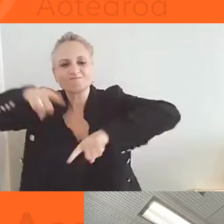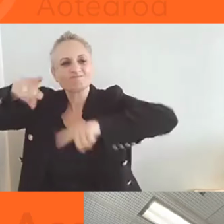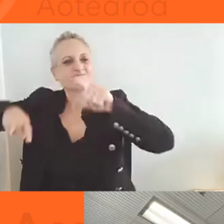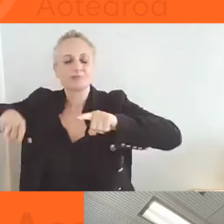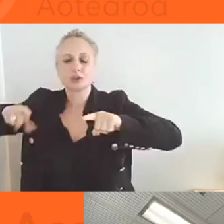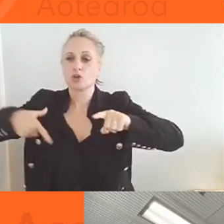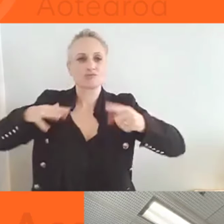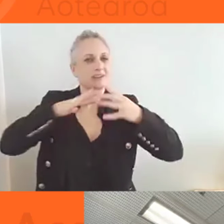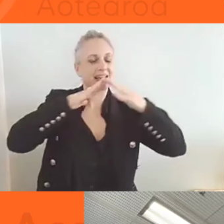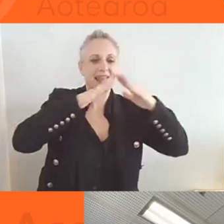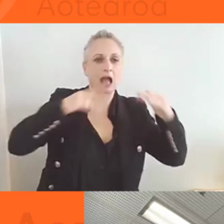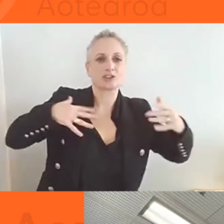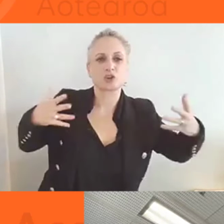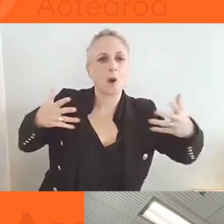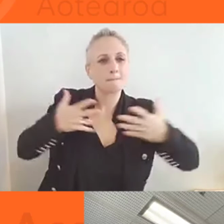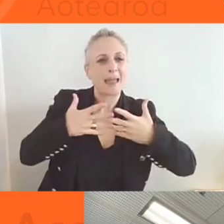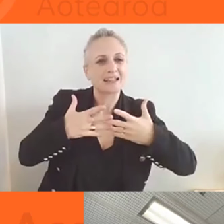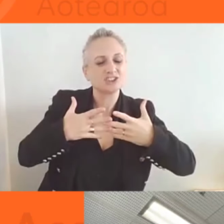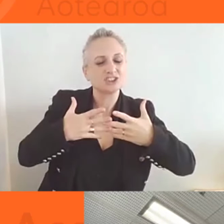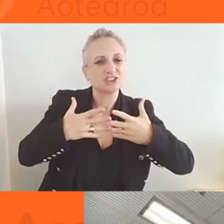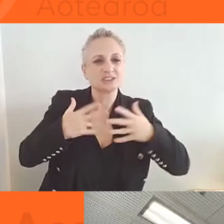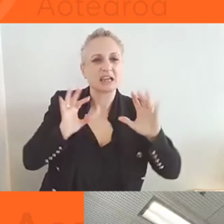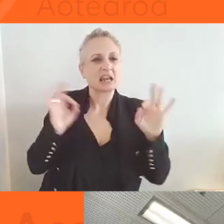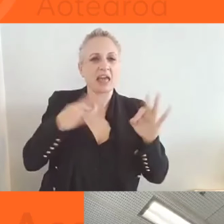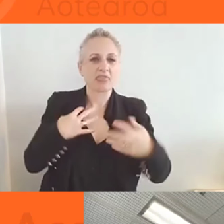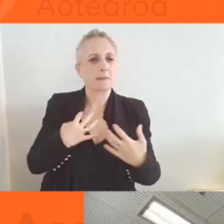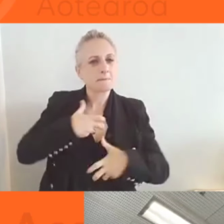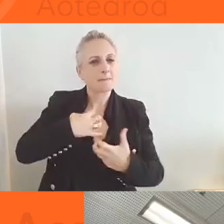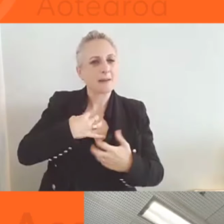of housing, we've always build for the nuclear family rather than